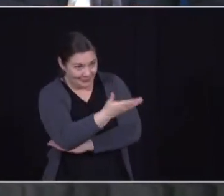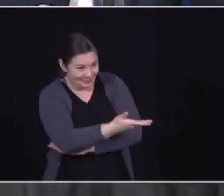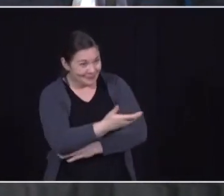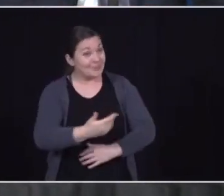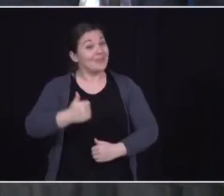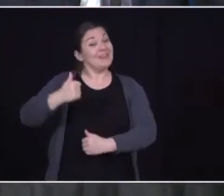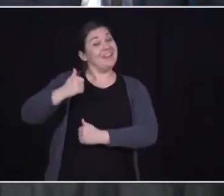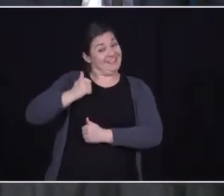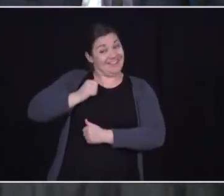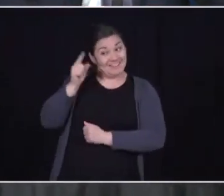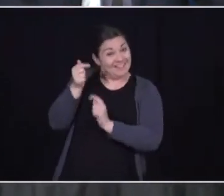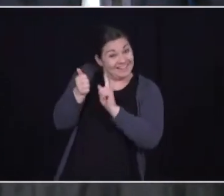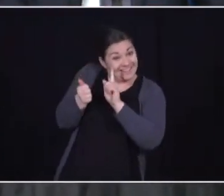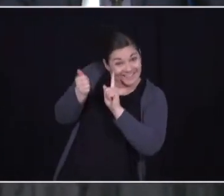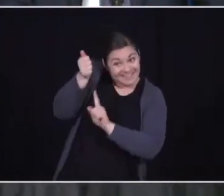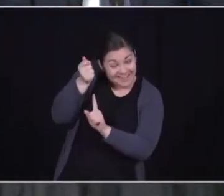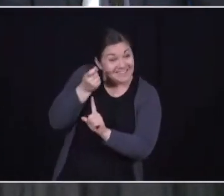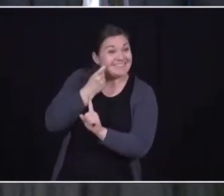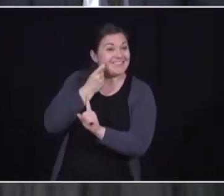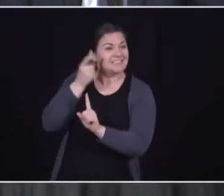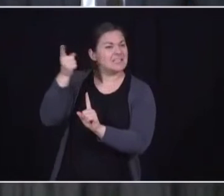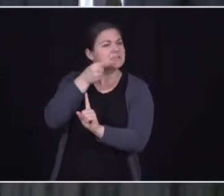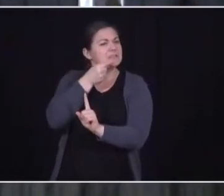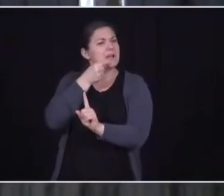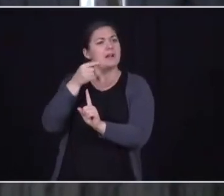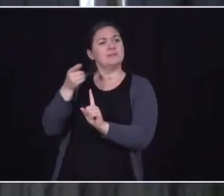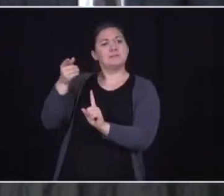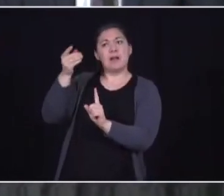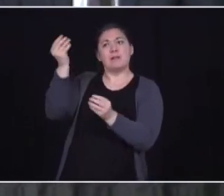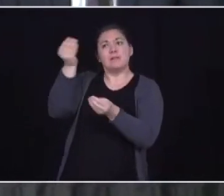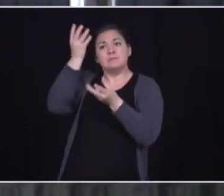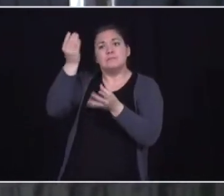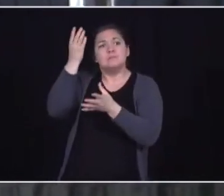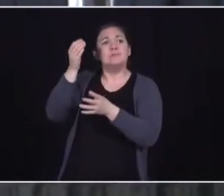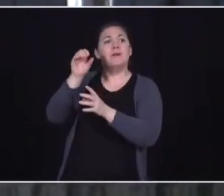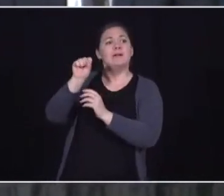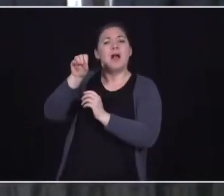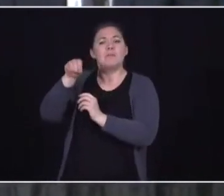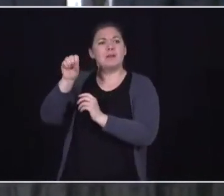So all of those things are important things for the moment to think through how effective